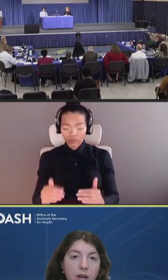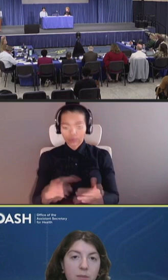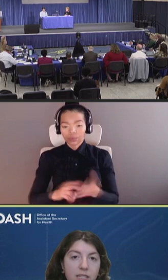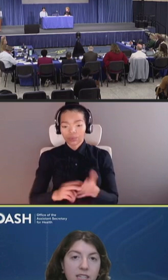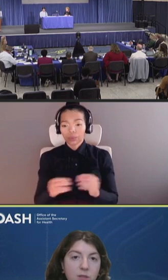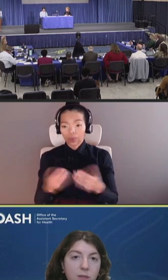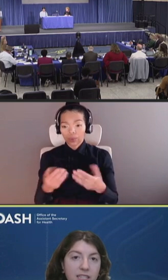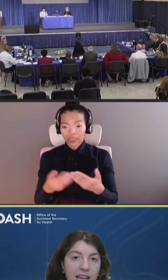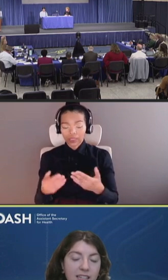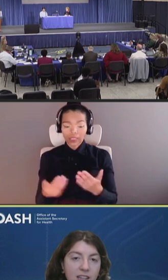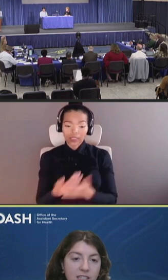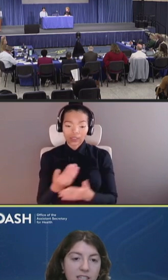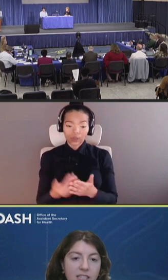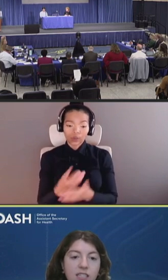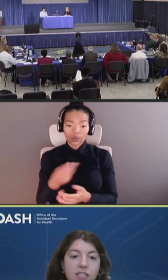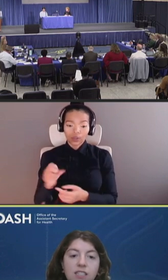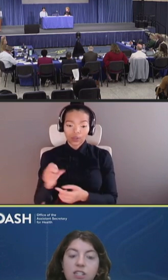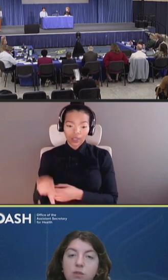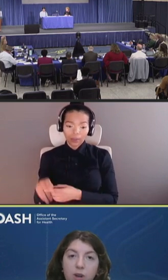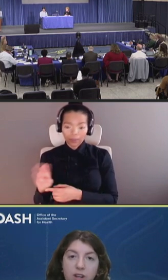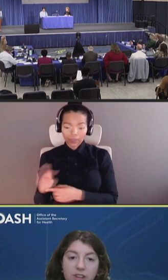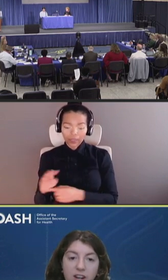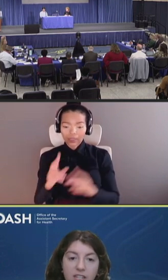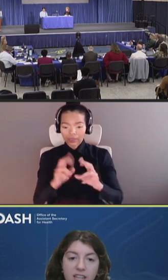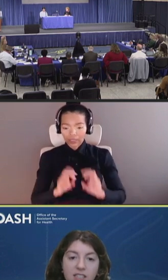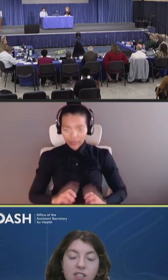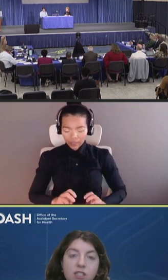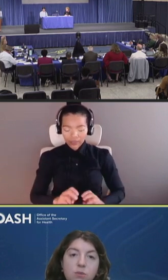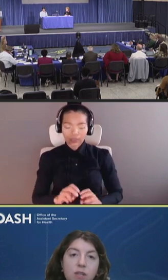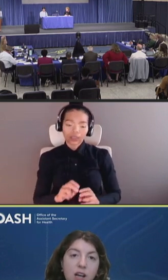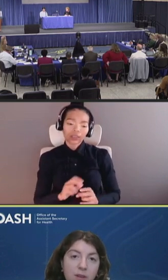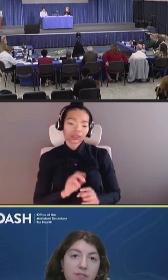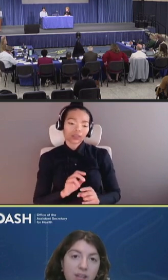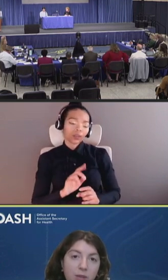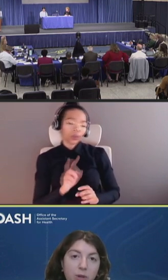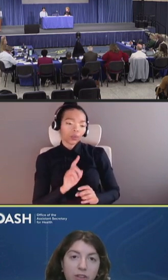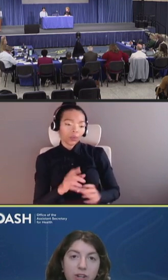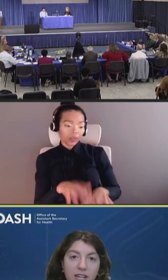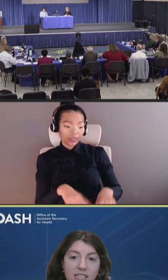hepatitis B diagnostics such as point-of-care tests, to become available in the United